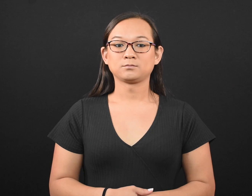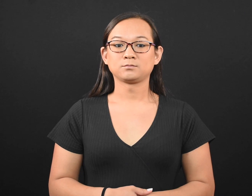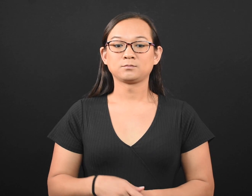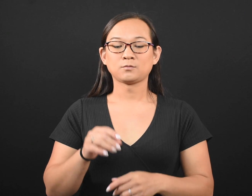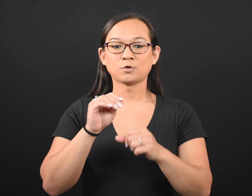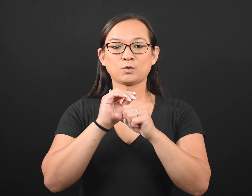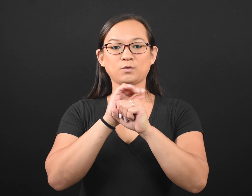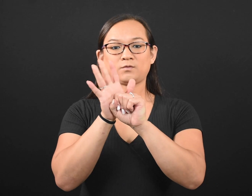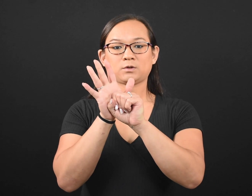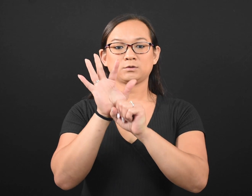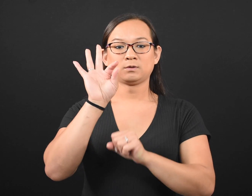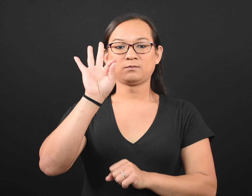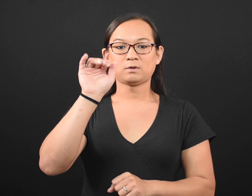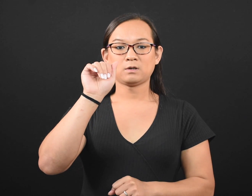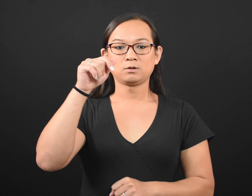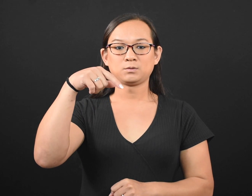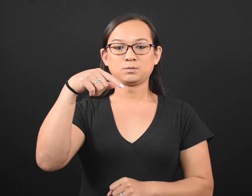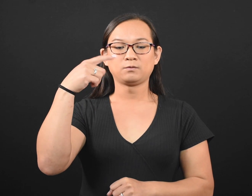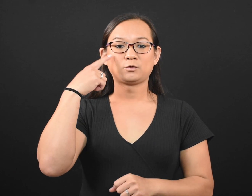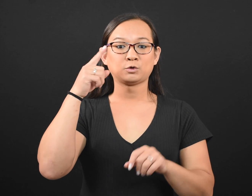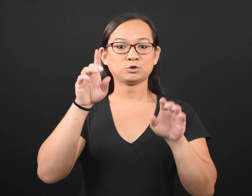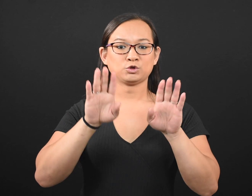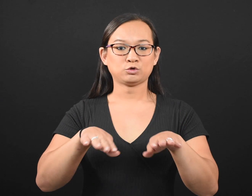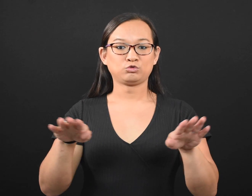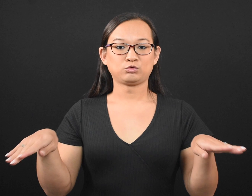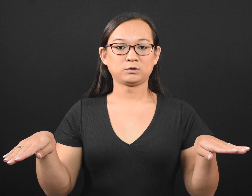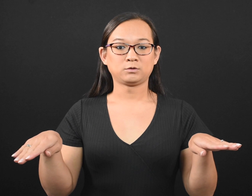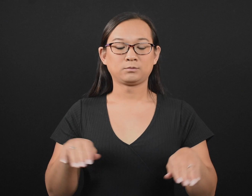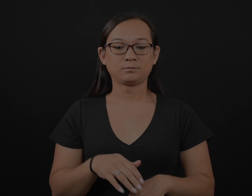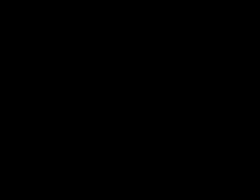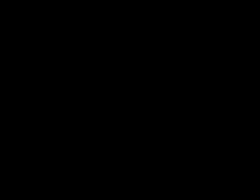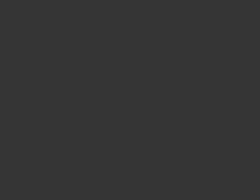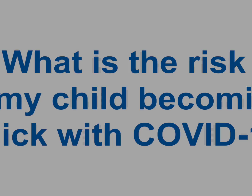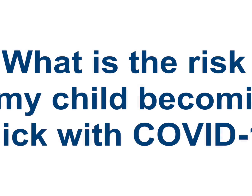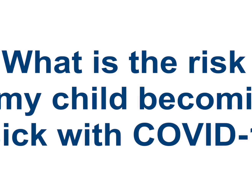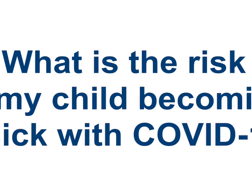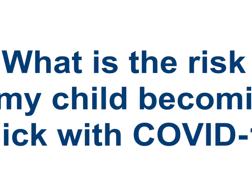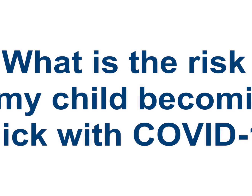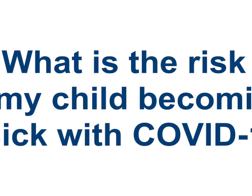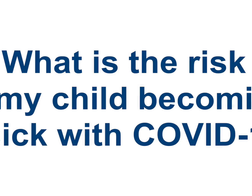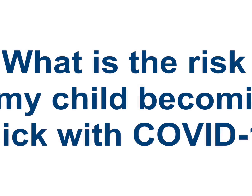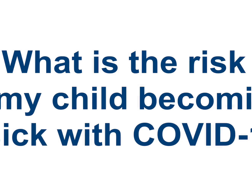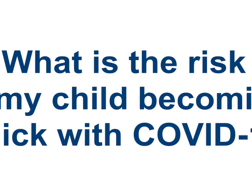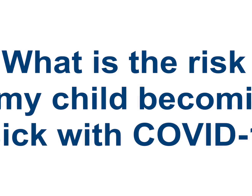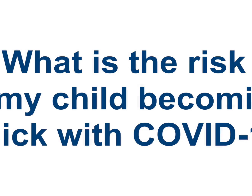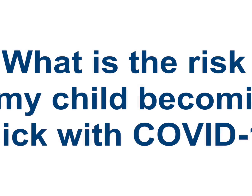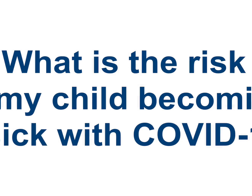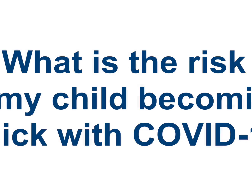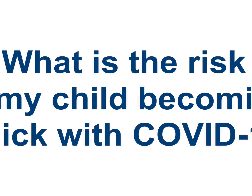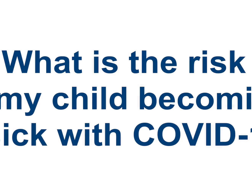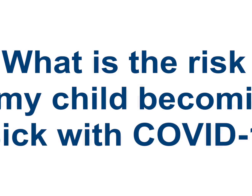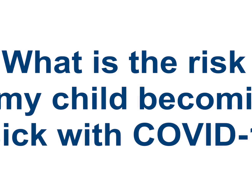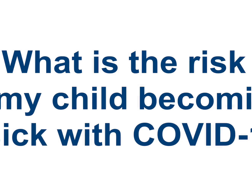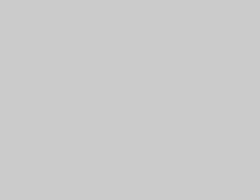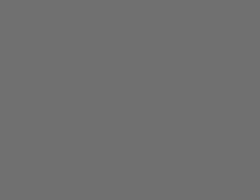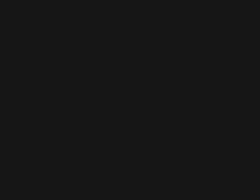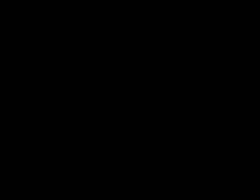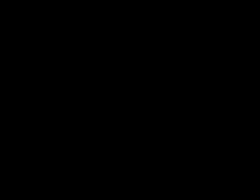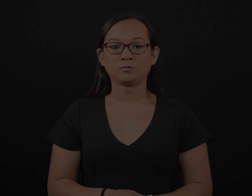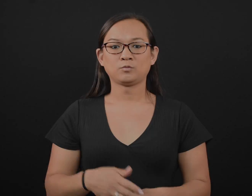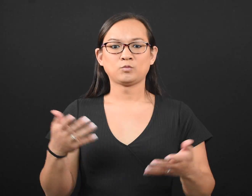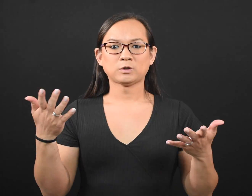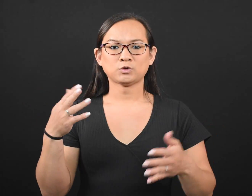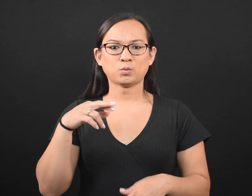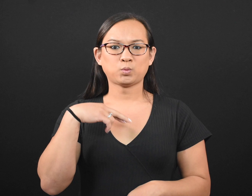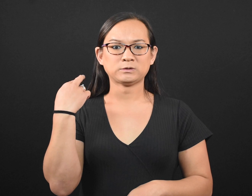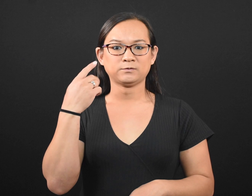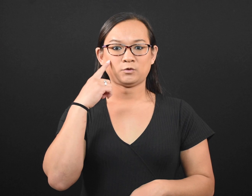Children ● What is the risk of